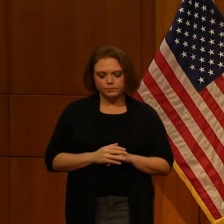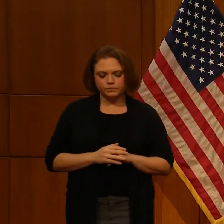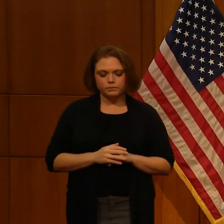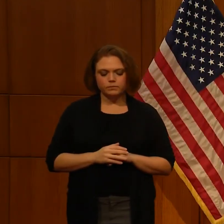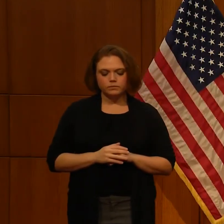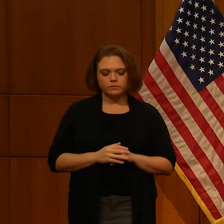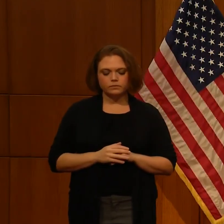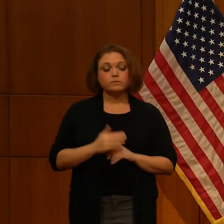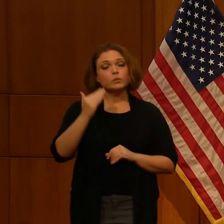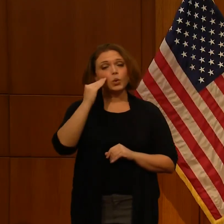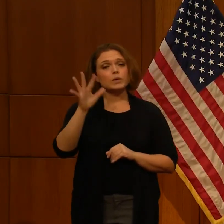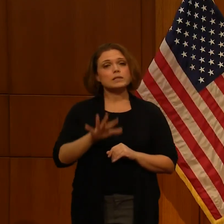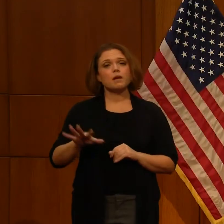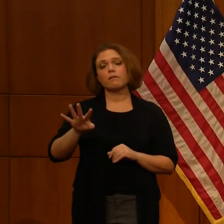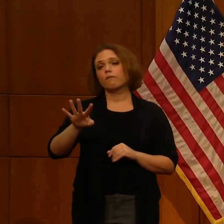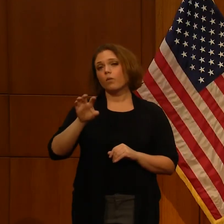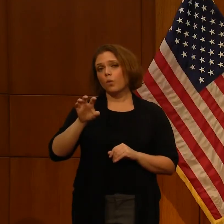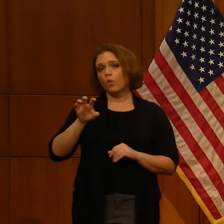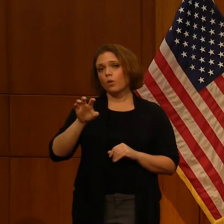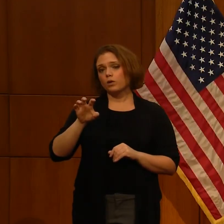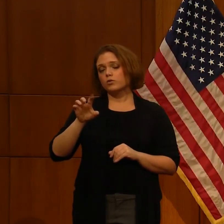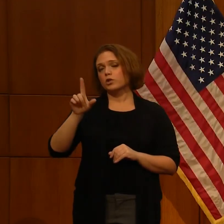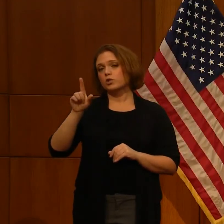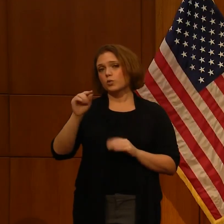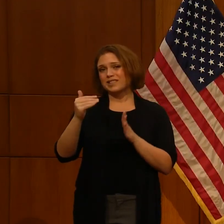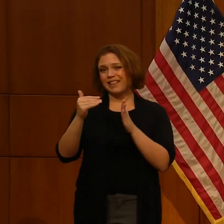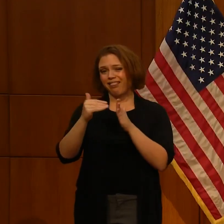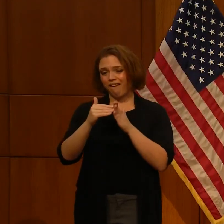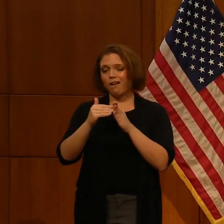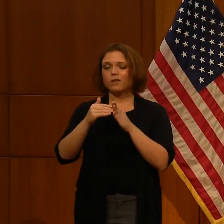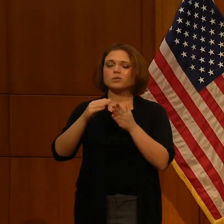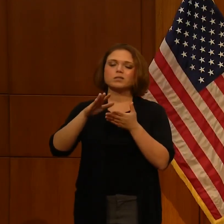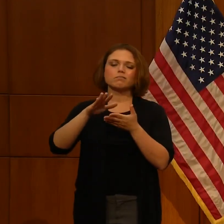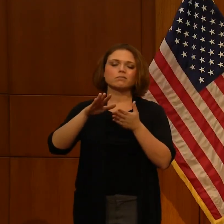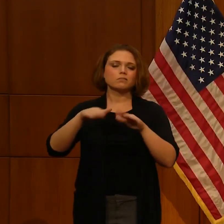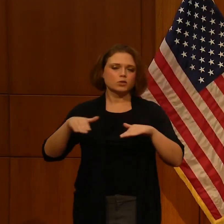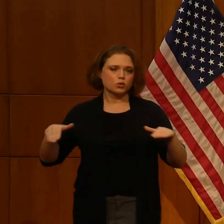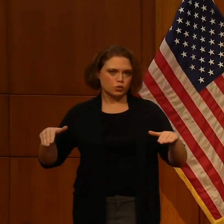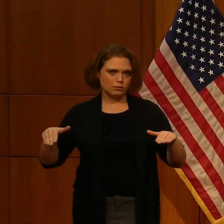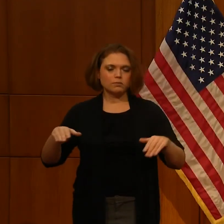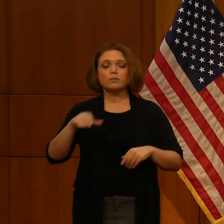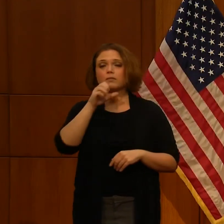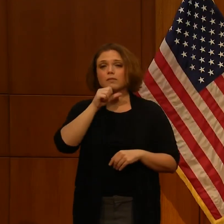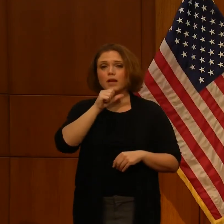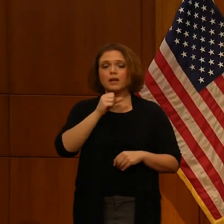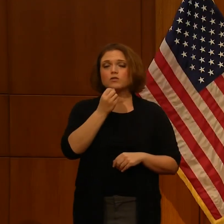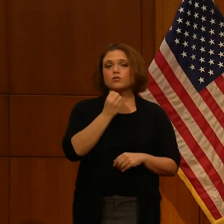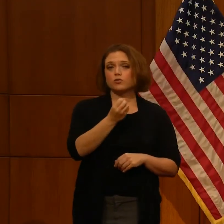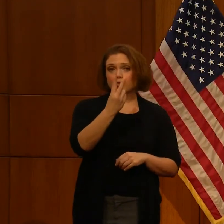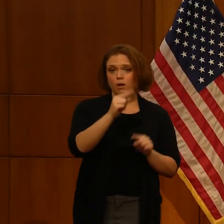HERE'S WHAT WE KNOW. THERE ARE